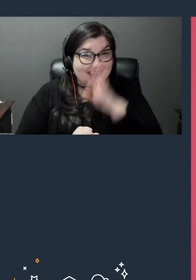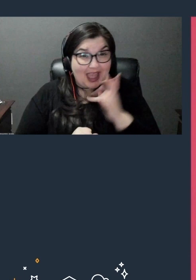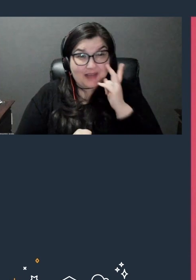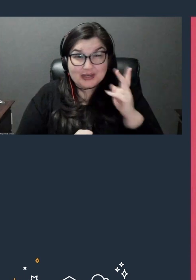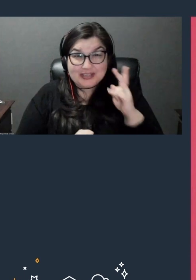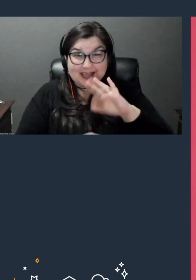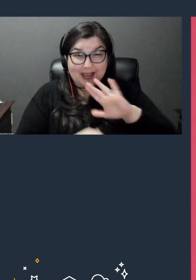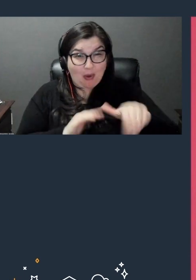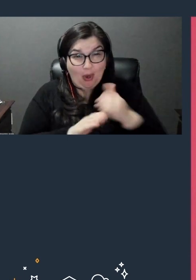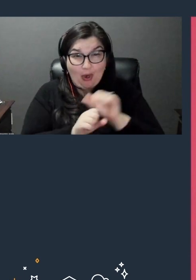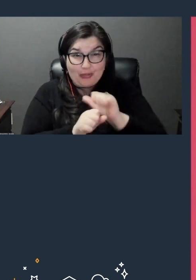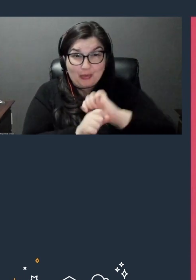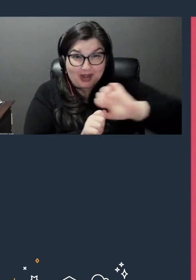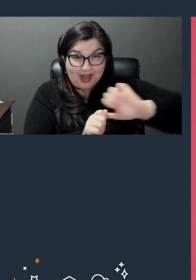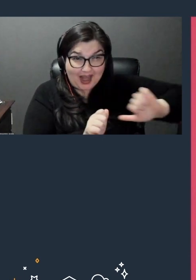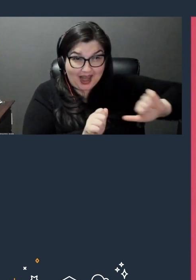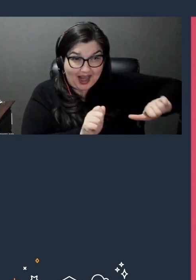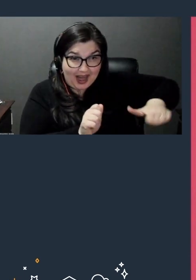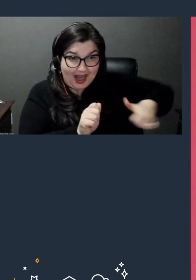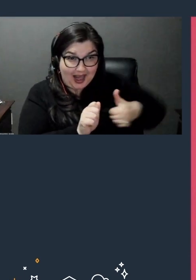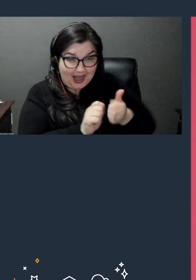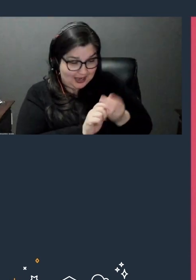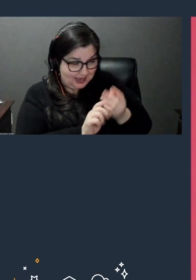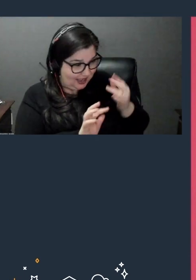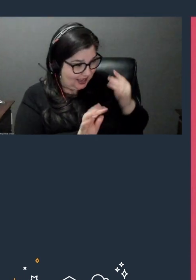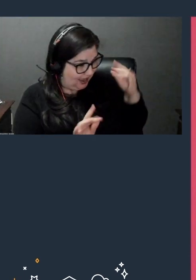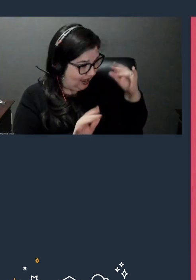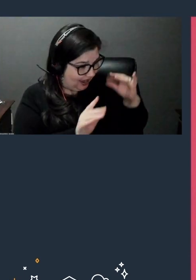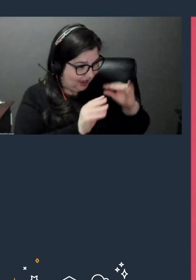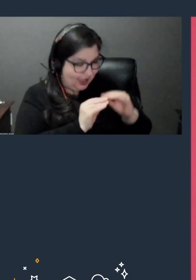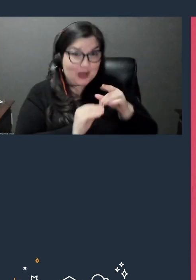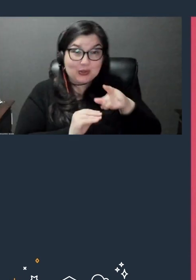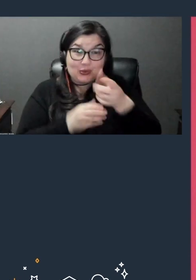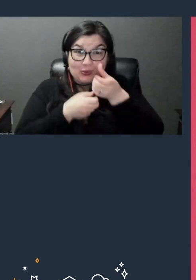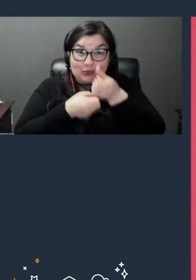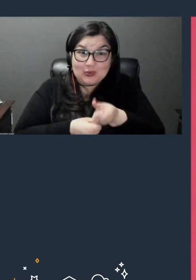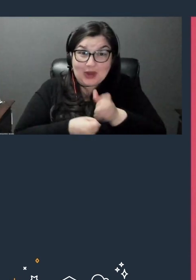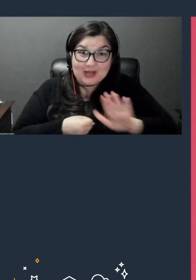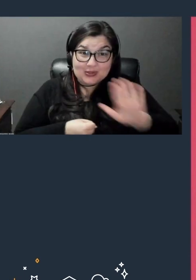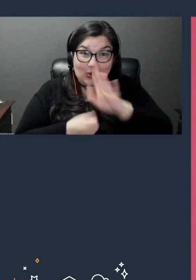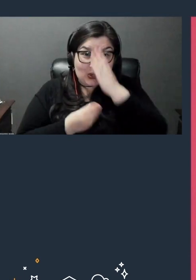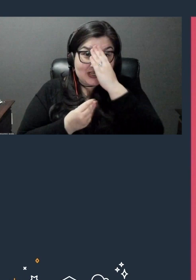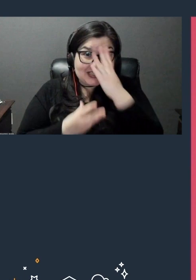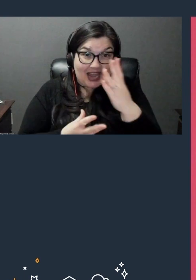into being sure that when you trust your data with us, it's the data that you put in,